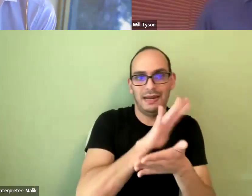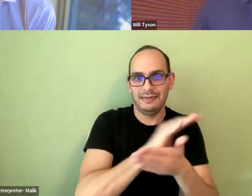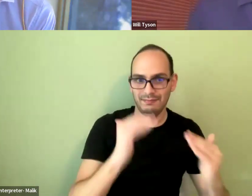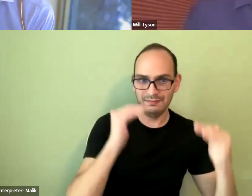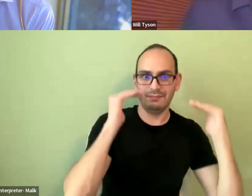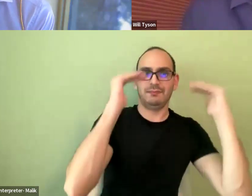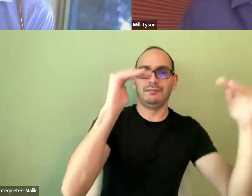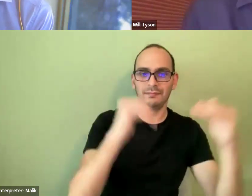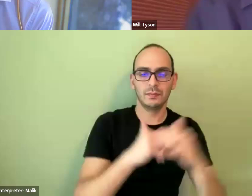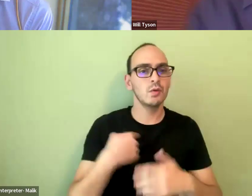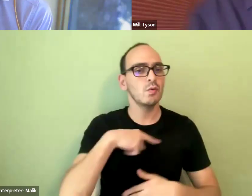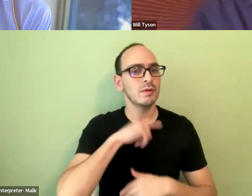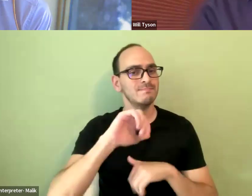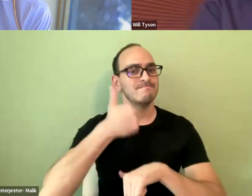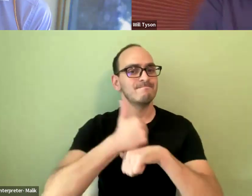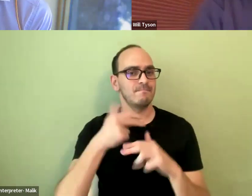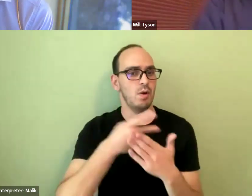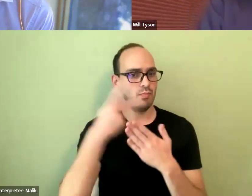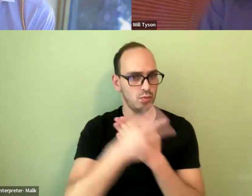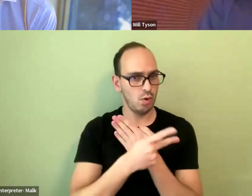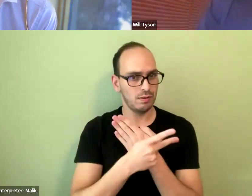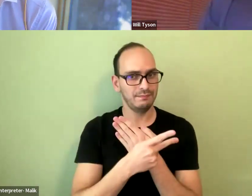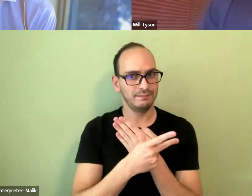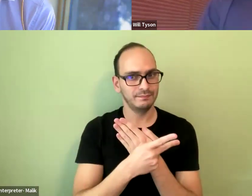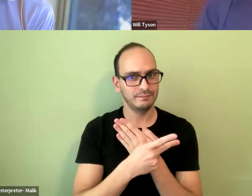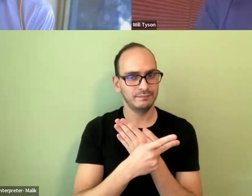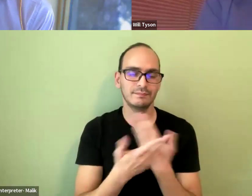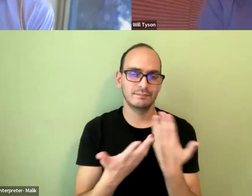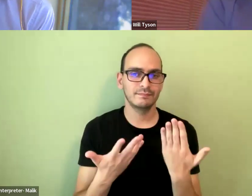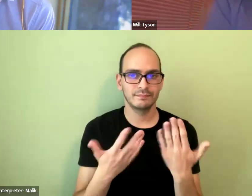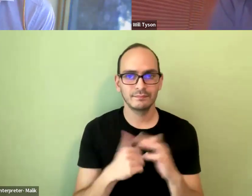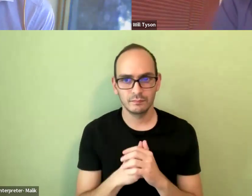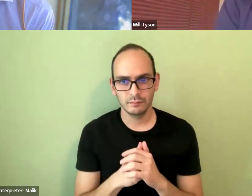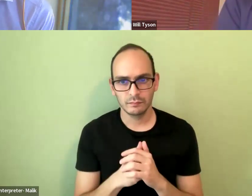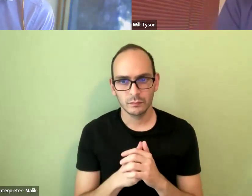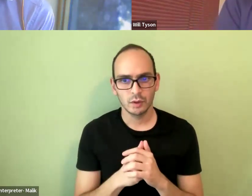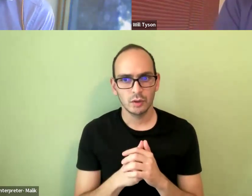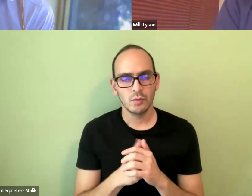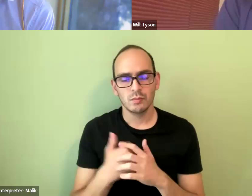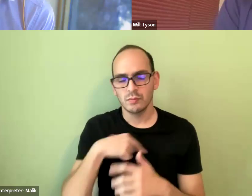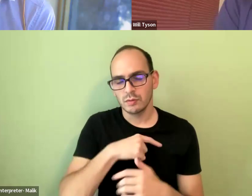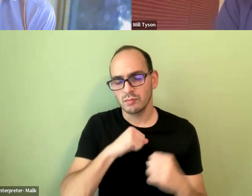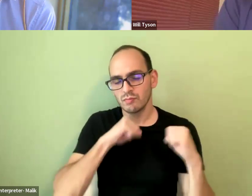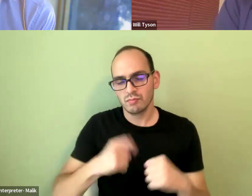We built a program intervention from kind of a solid understanding to what the